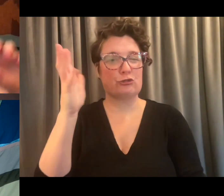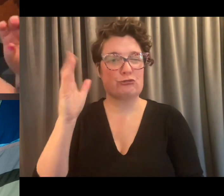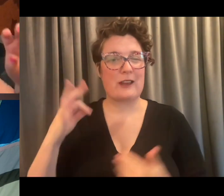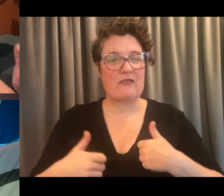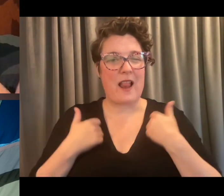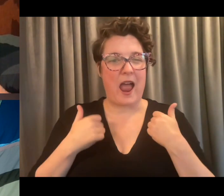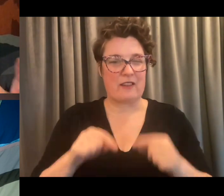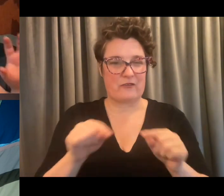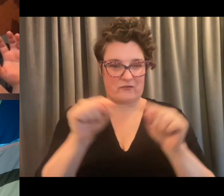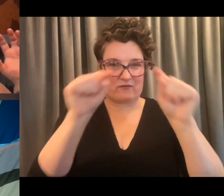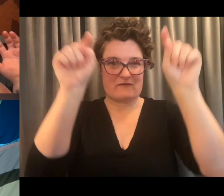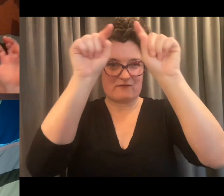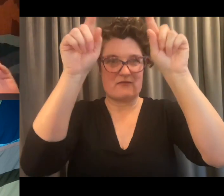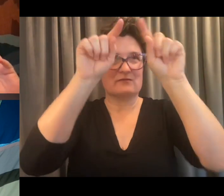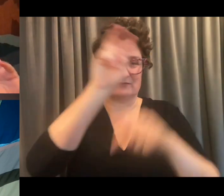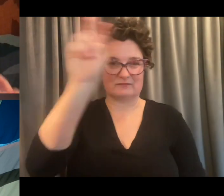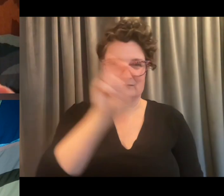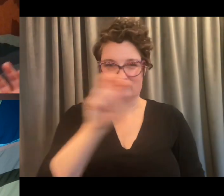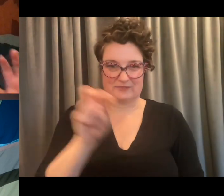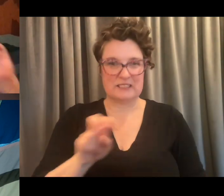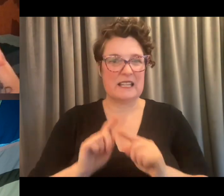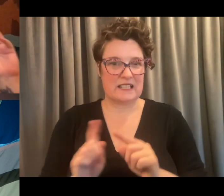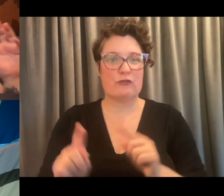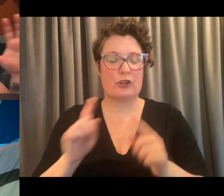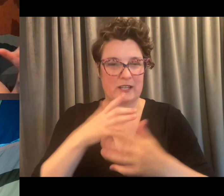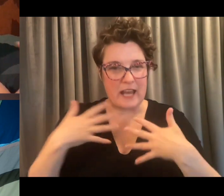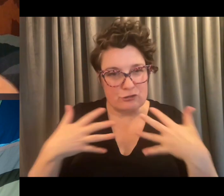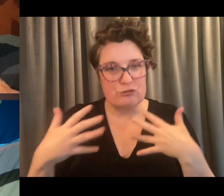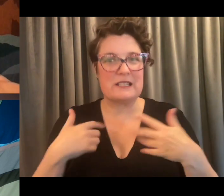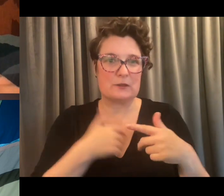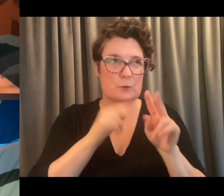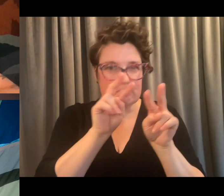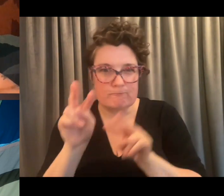energies that we've been kind of tracking and counting in order to kind of like